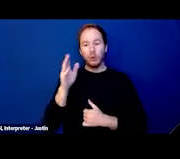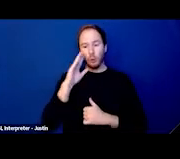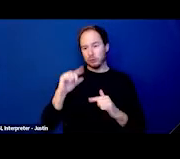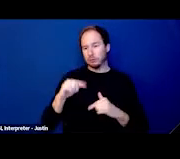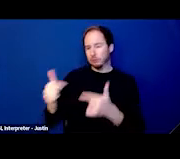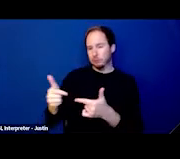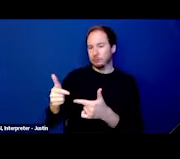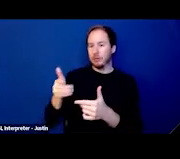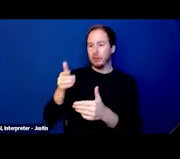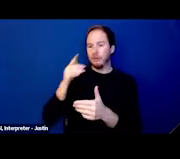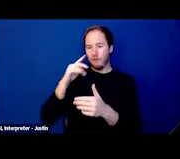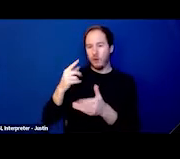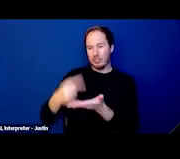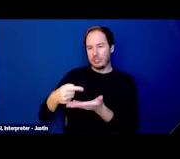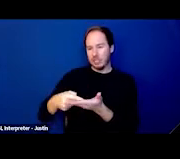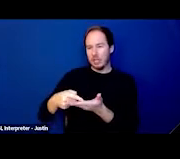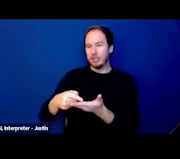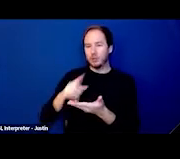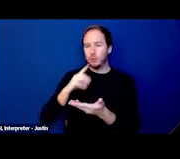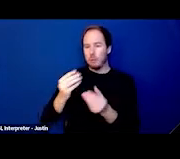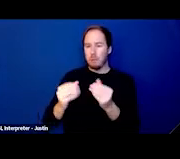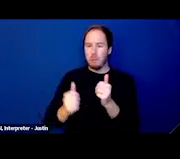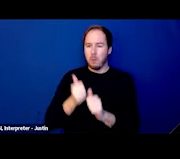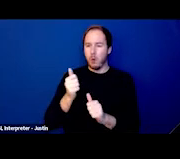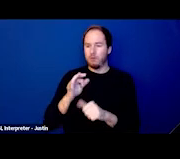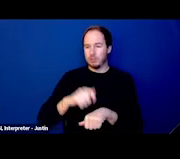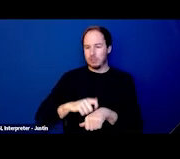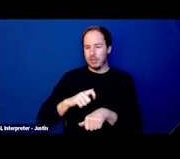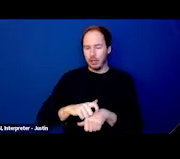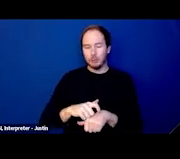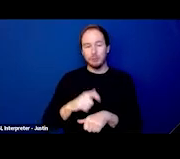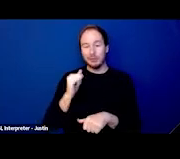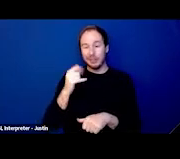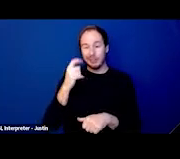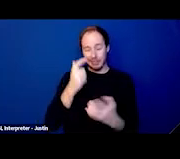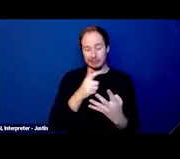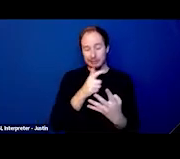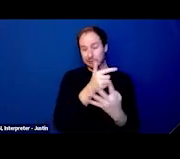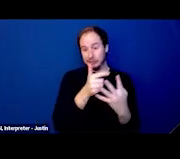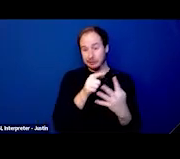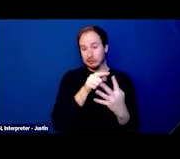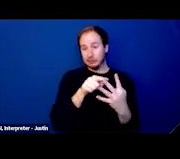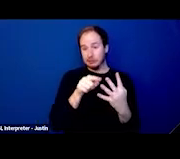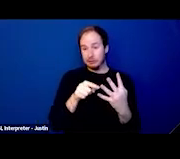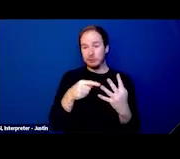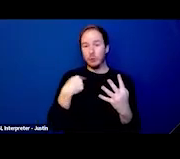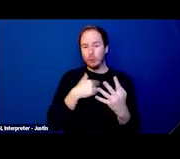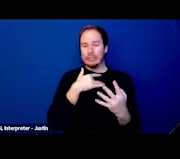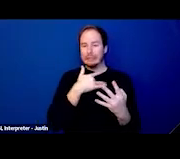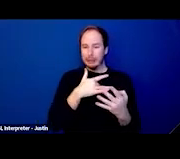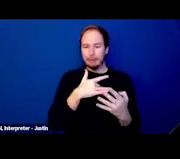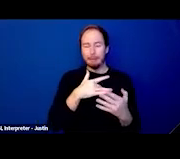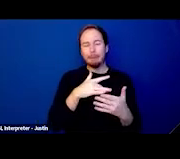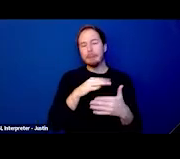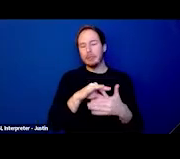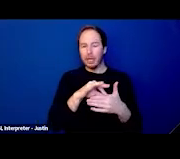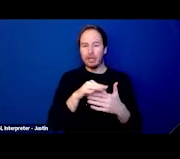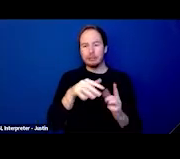So as with the last few sessions, if you've attended them, we've done some contact settings. So we'll still do a bit of that today,